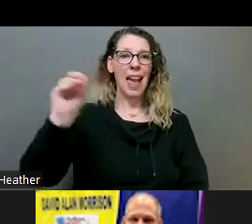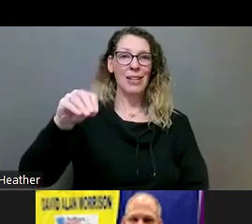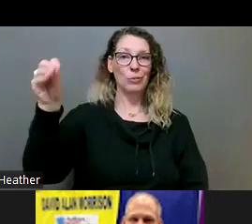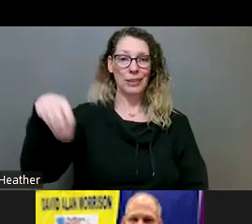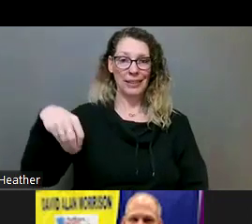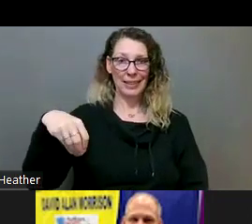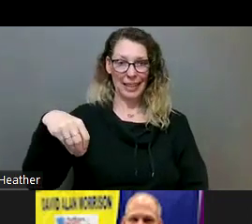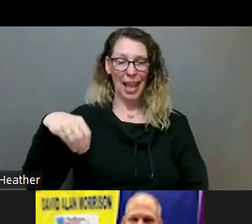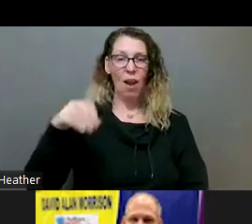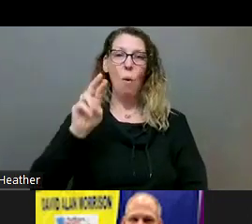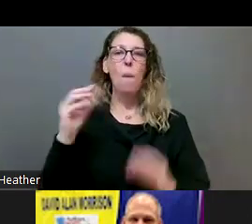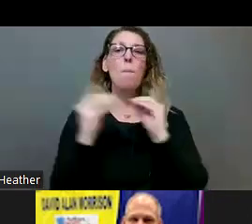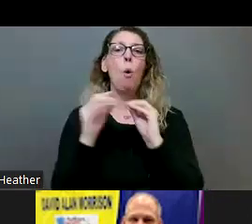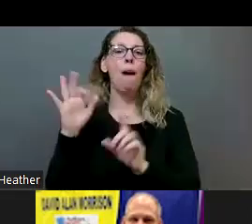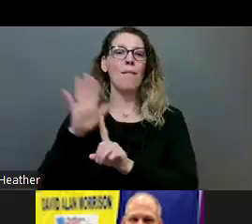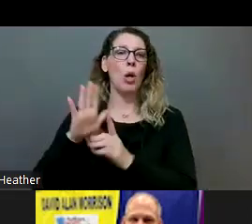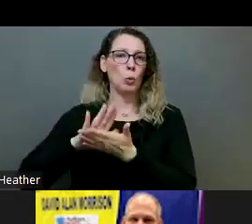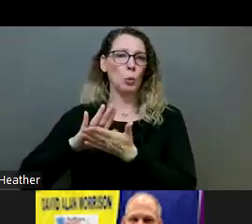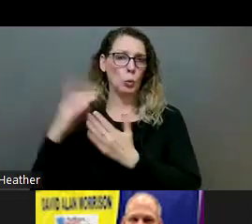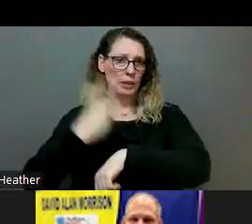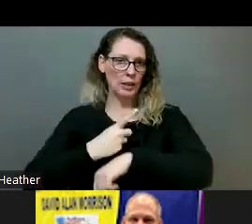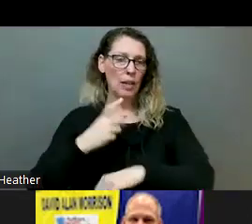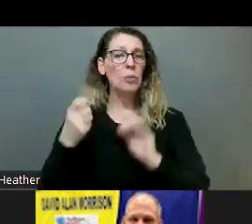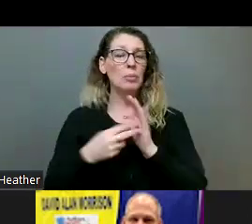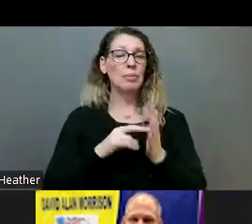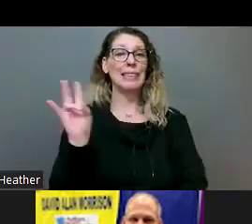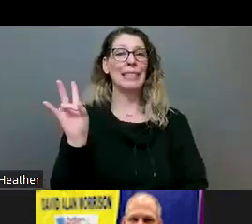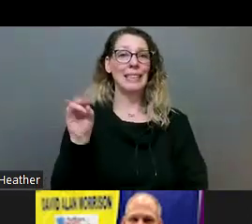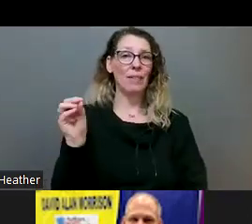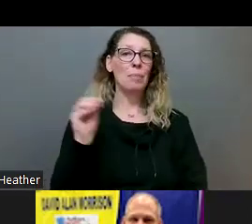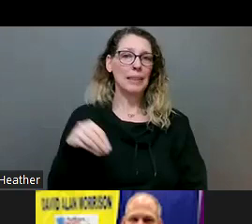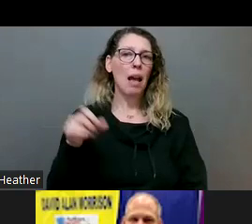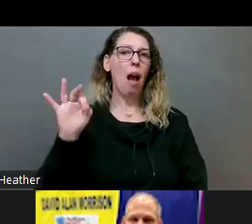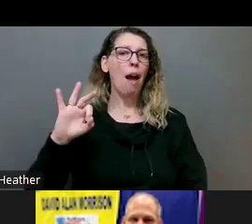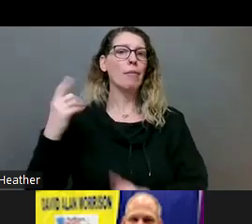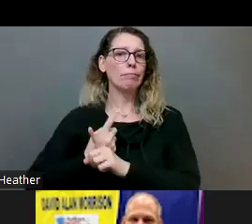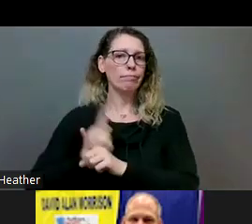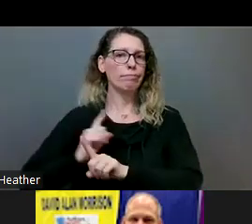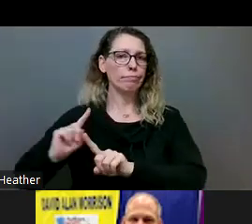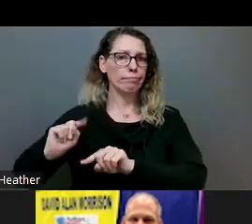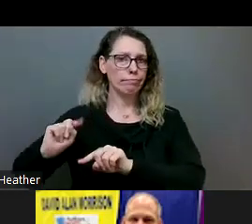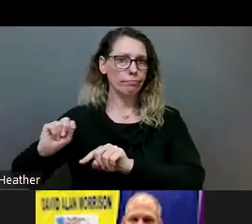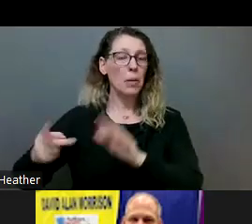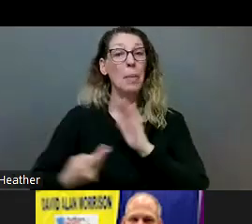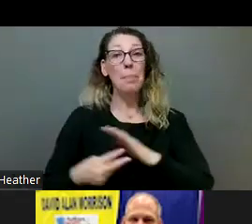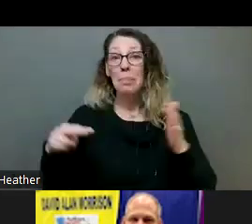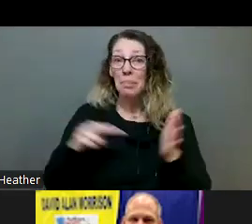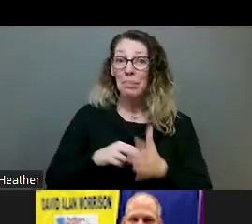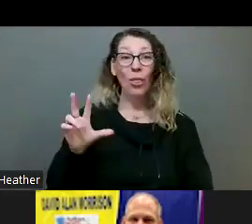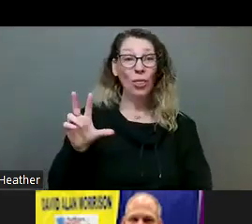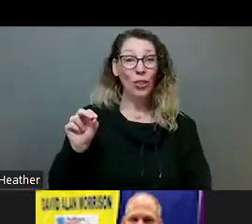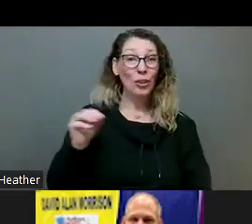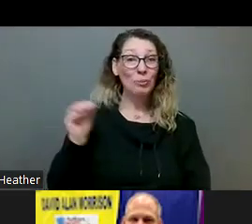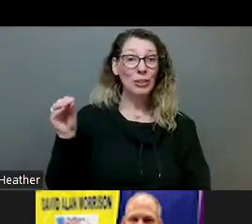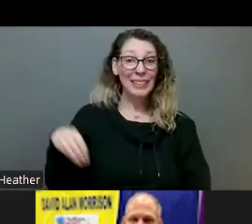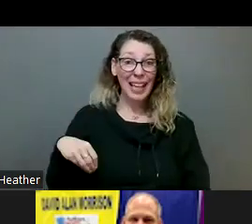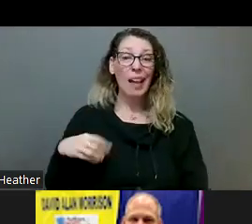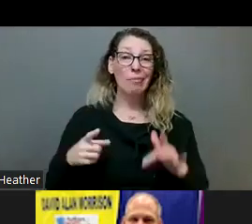school days, so 70% for regular attenders which means 30% of our students were chronically absent,